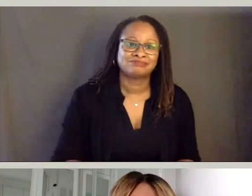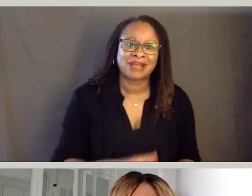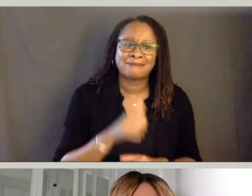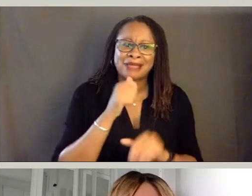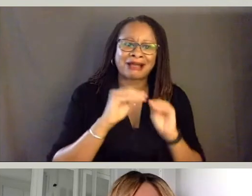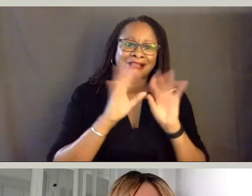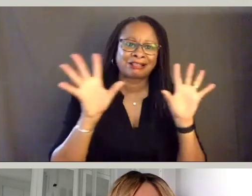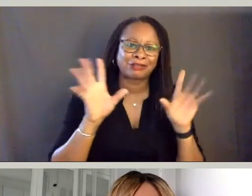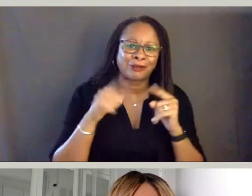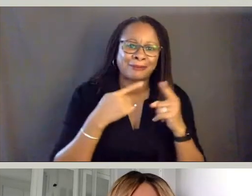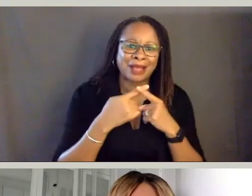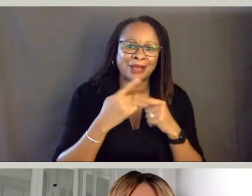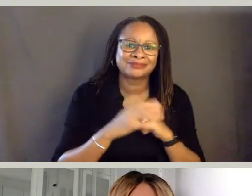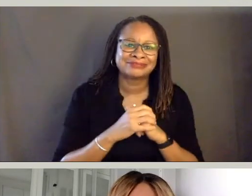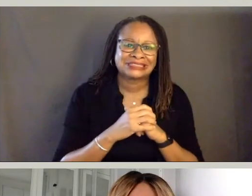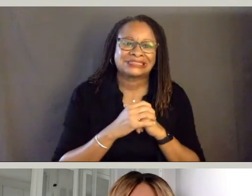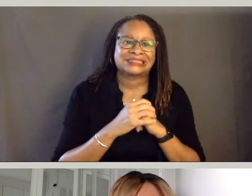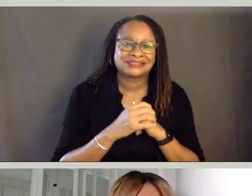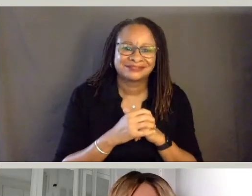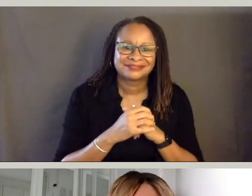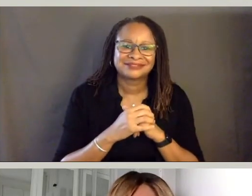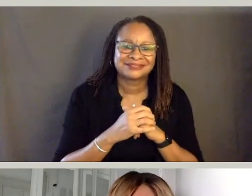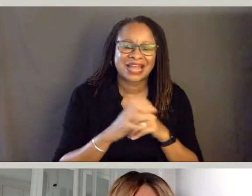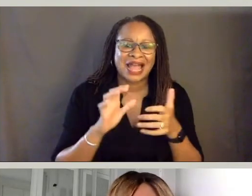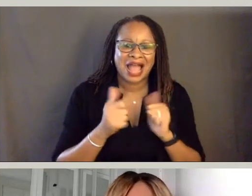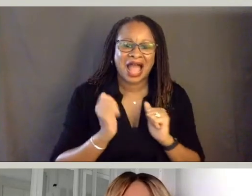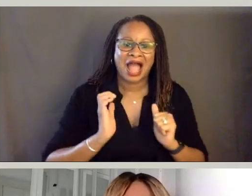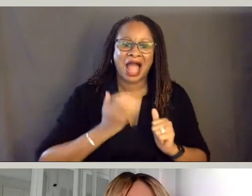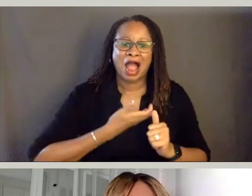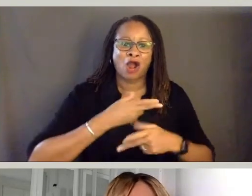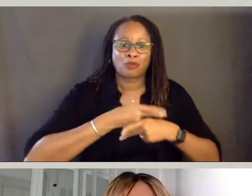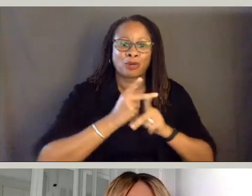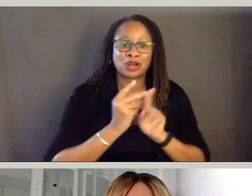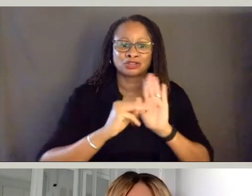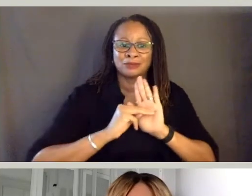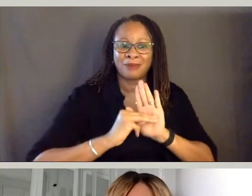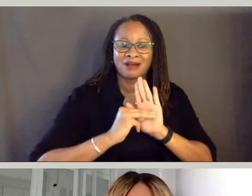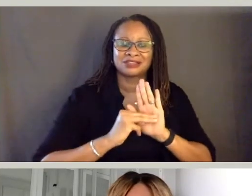about how our production model influenced that.